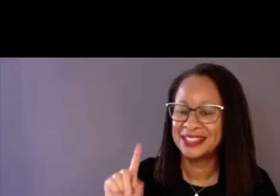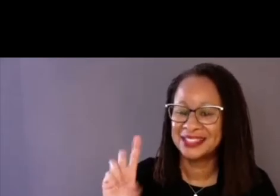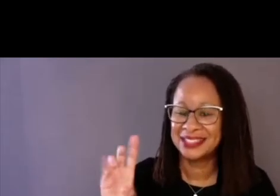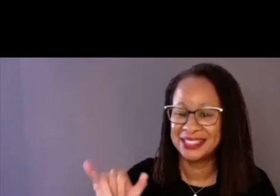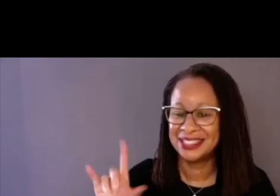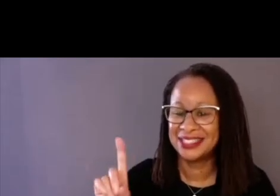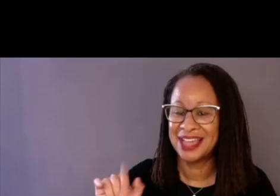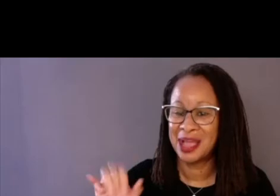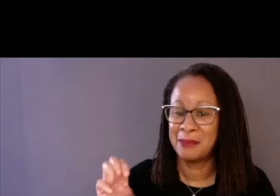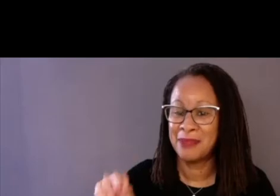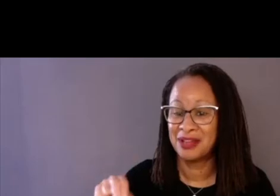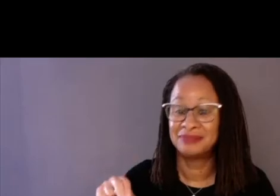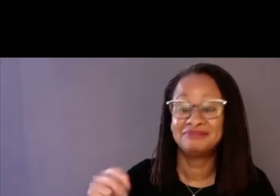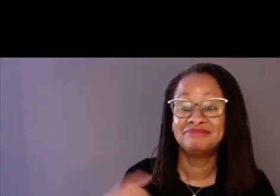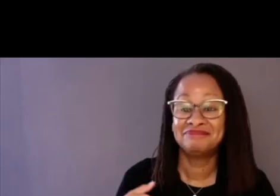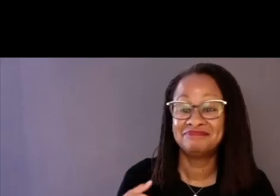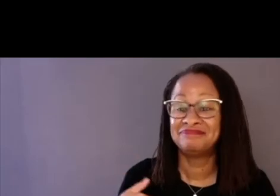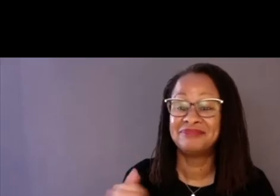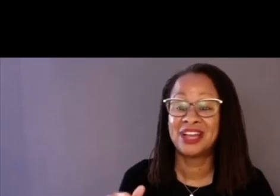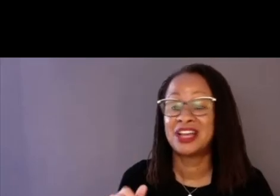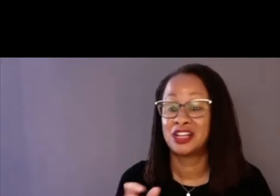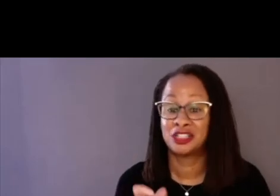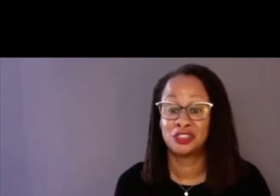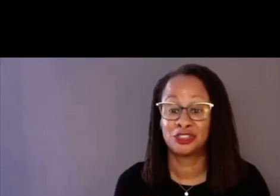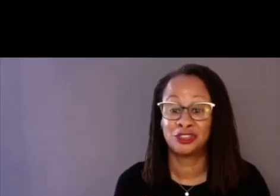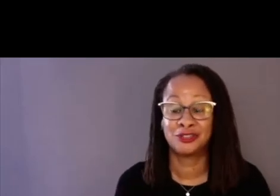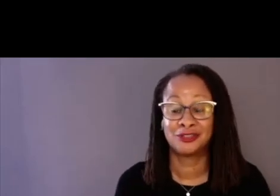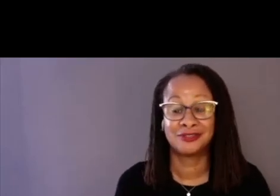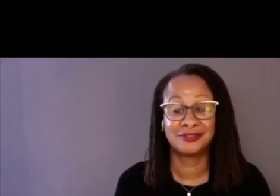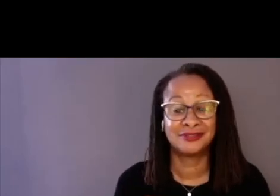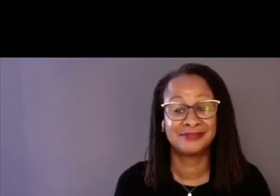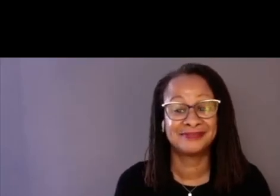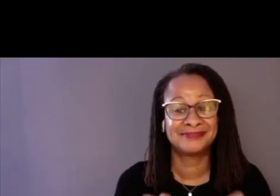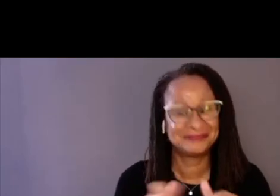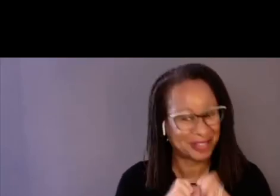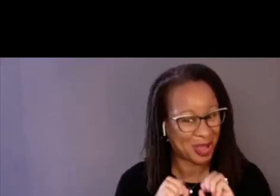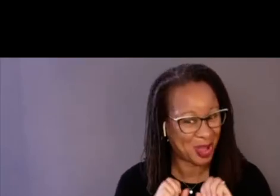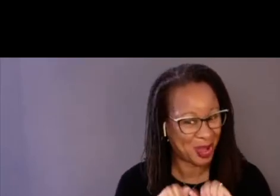I am the associate director of public programs and events